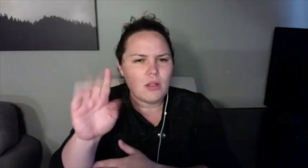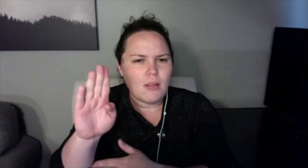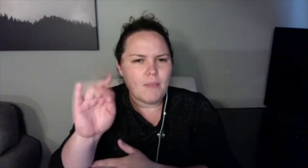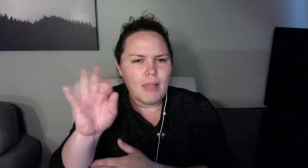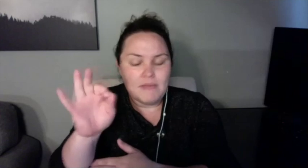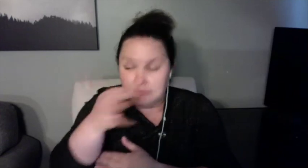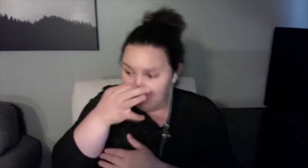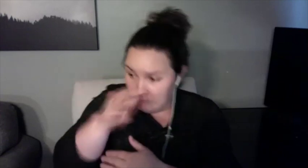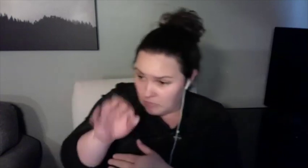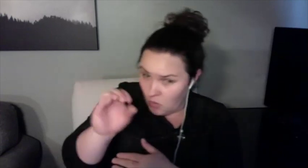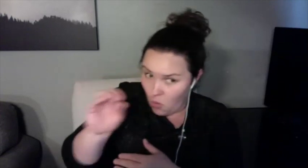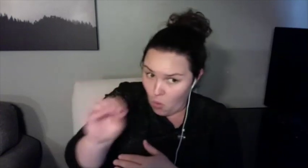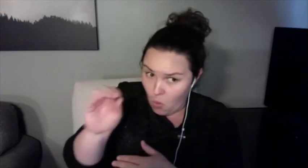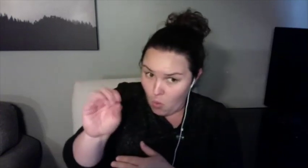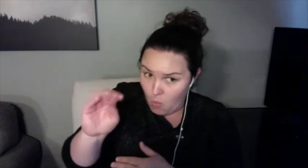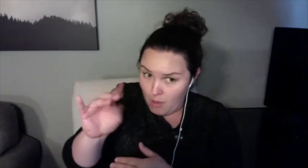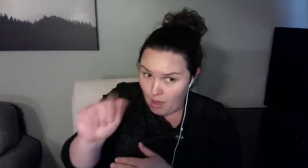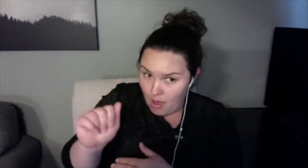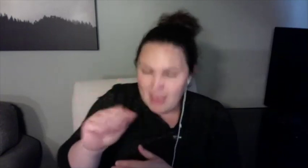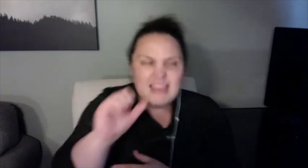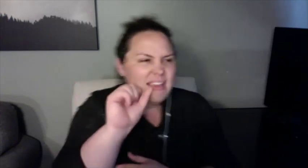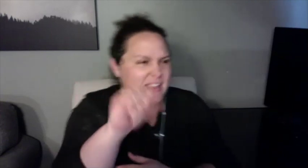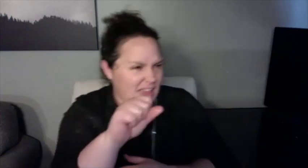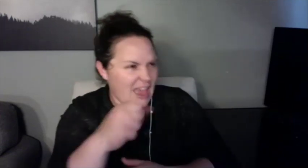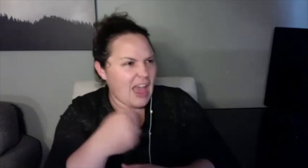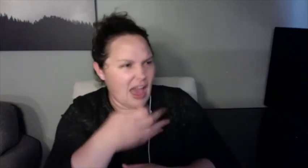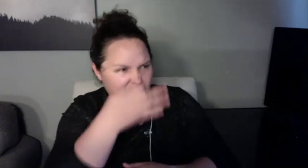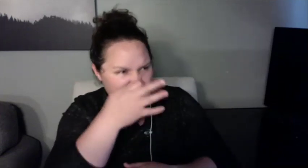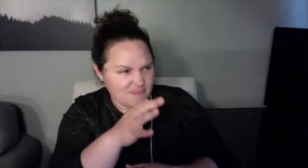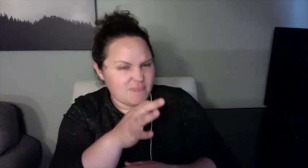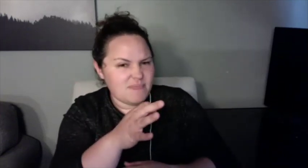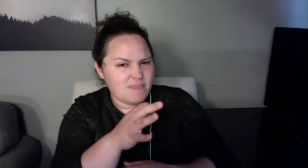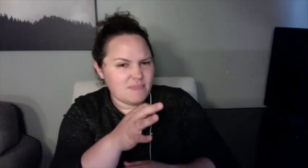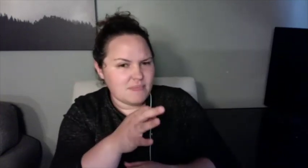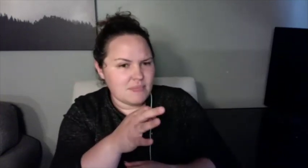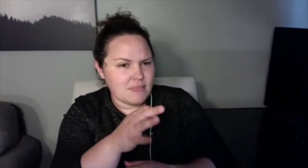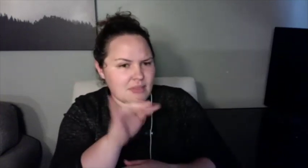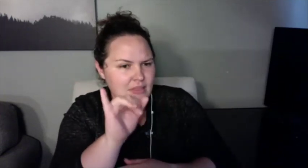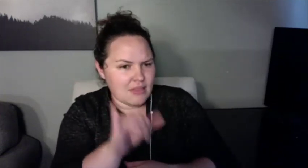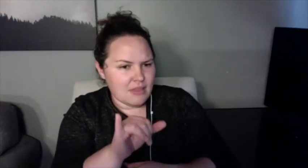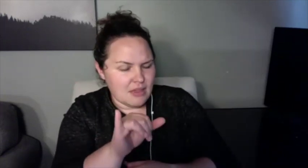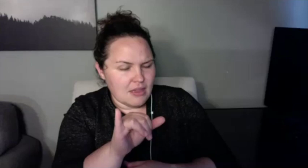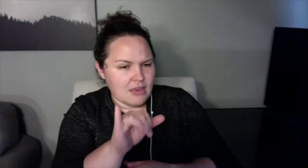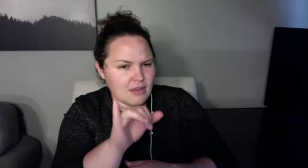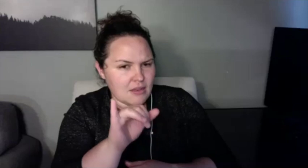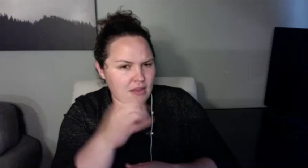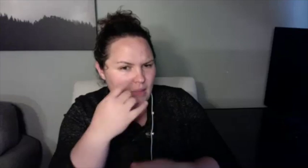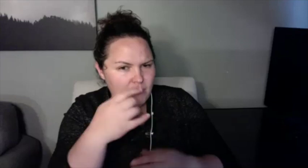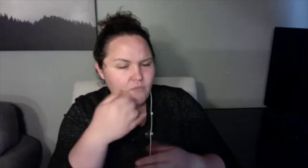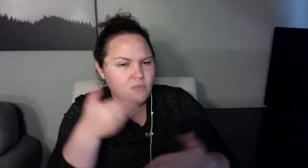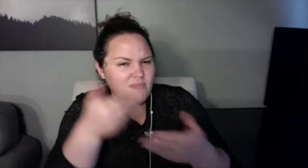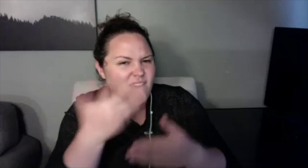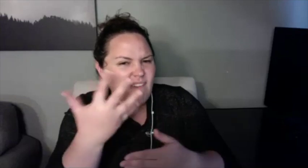Tyler: Yes. I'm about five miles from Iowa School for the Deaf.